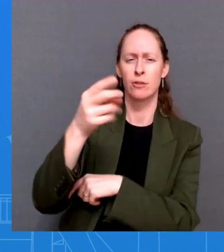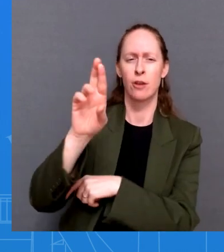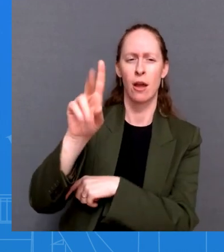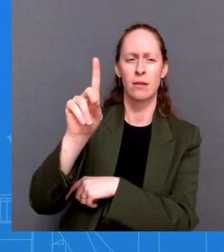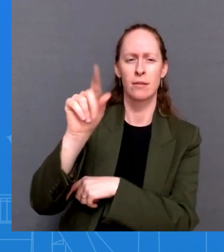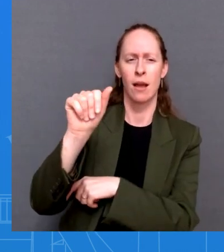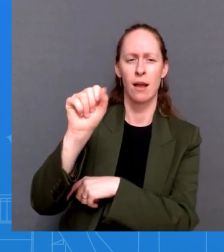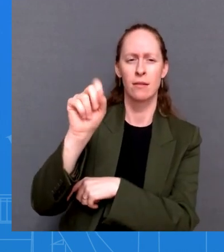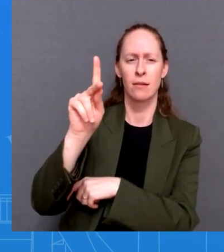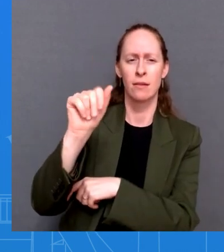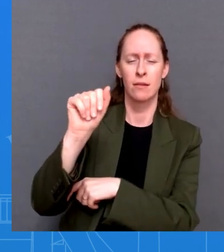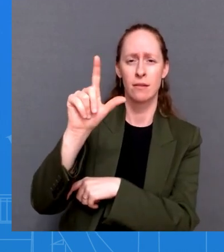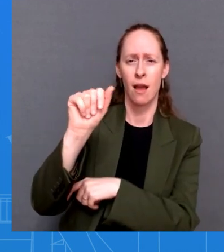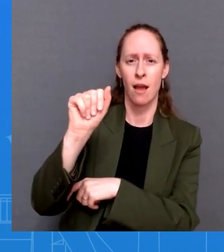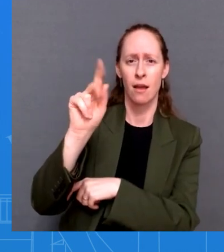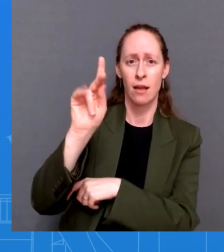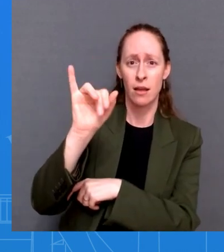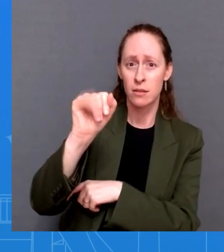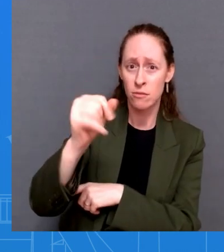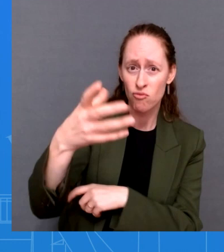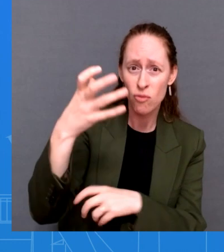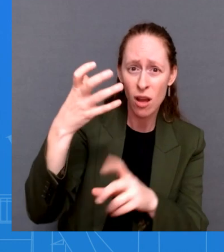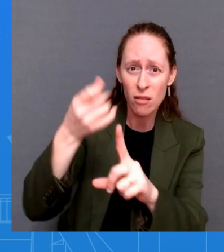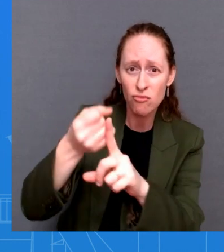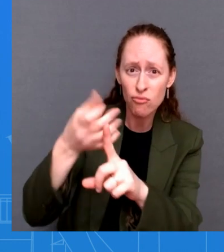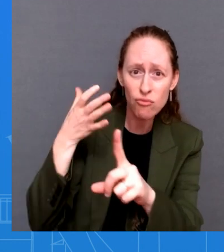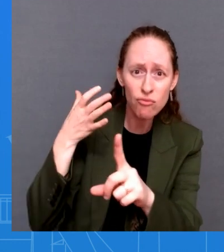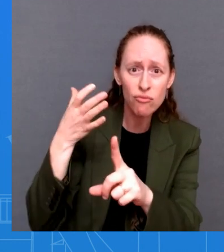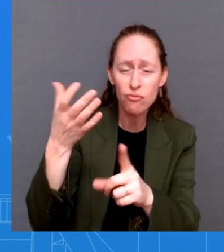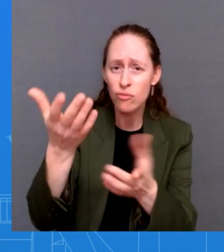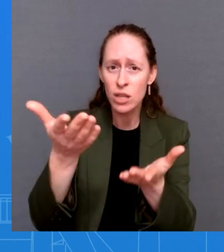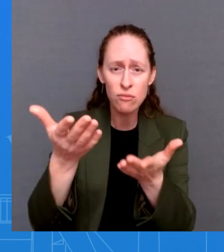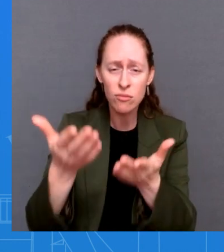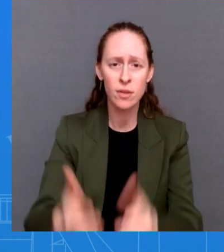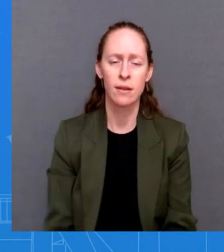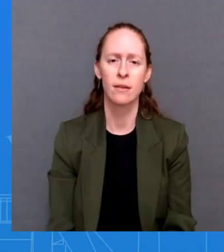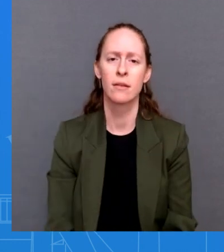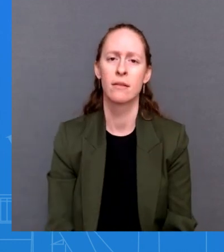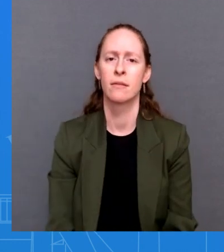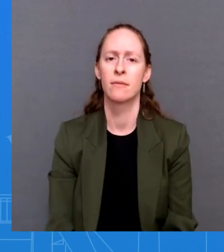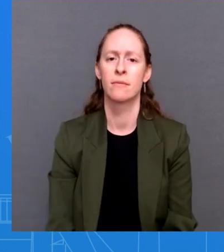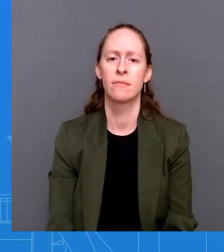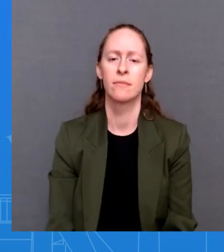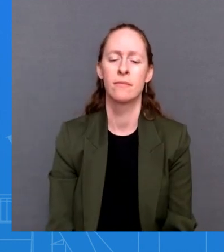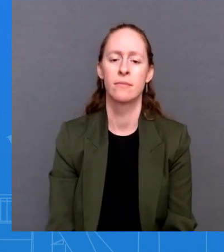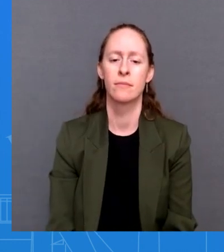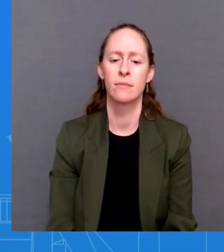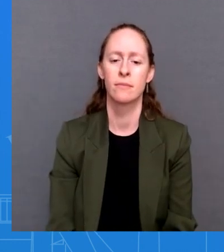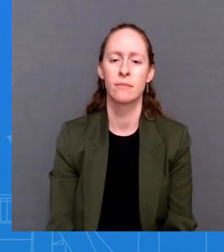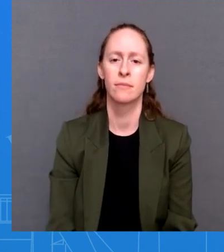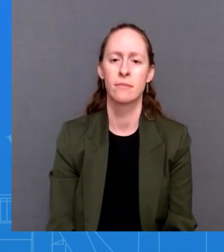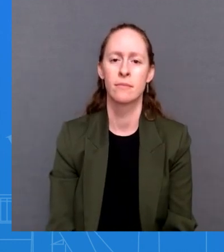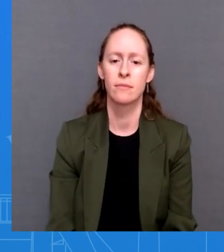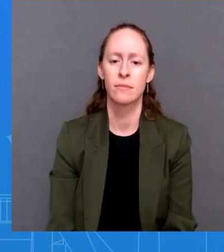along with CDC to bring additional vaccine and more importantly, public education outreach to.